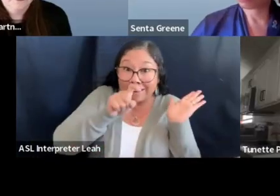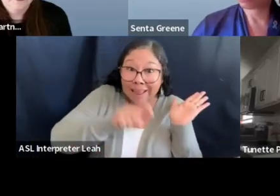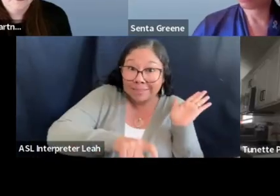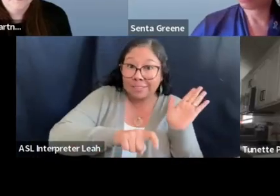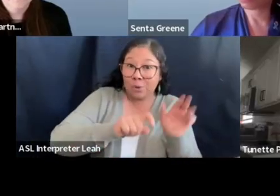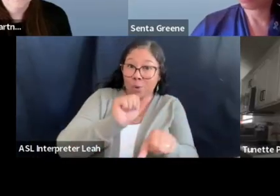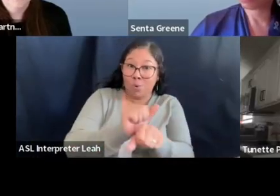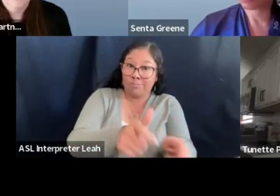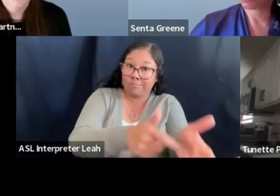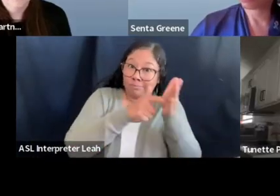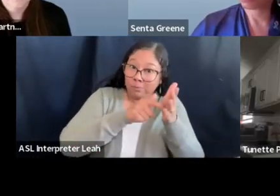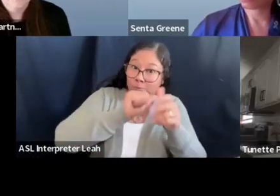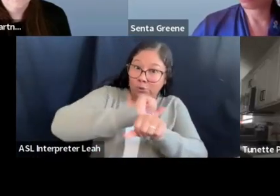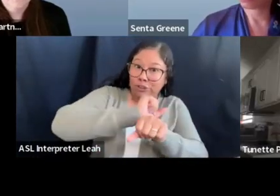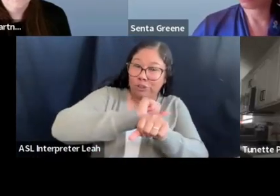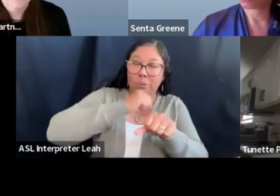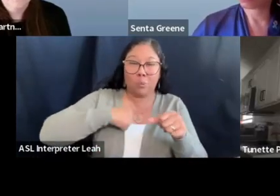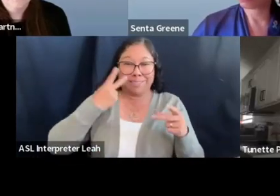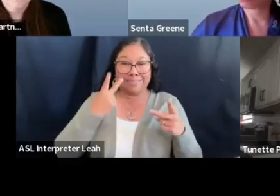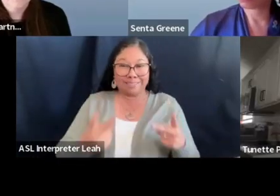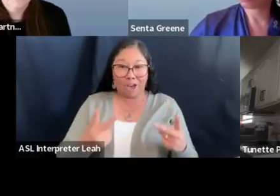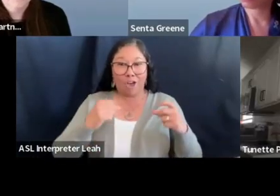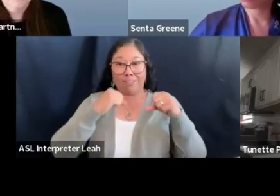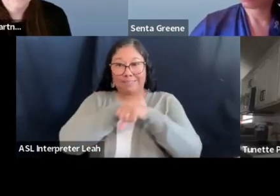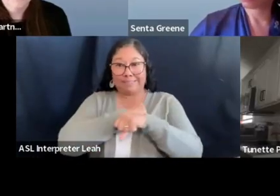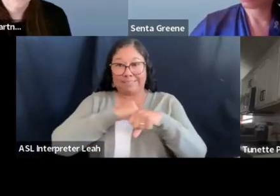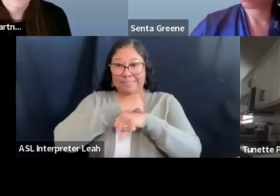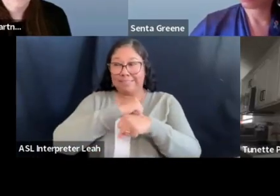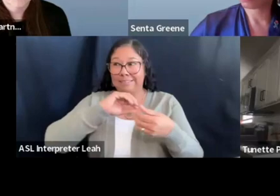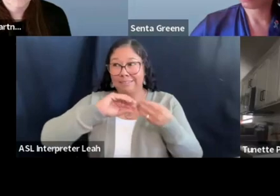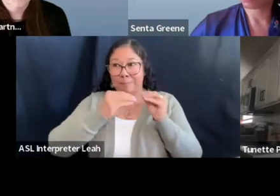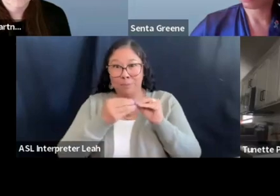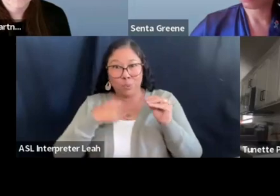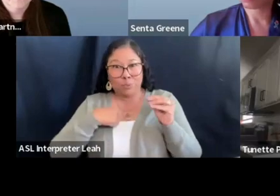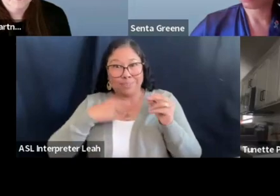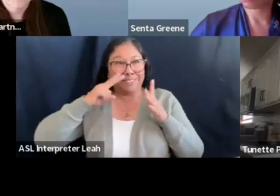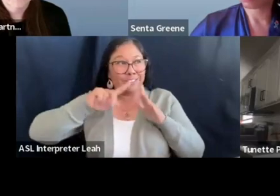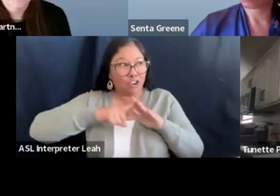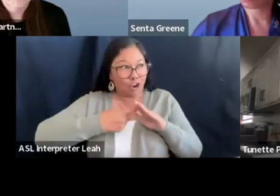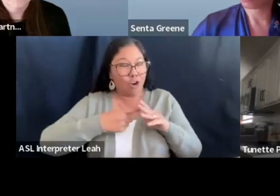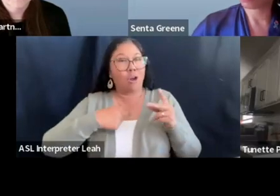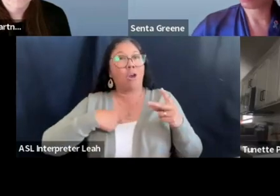statistics that we started out with. Um we know that we have huge concerns across this state and